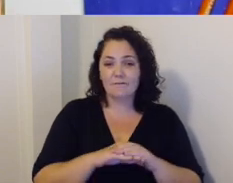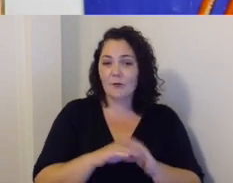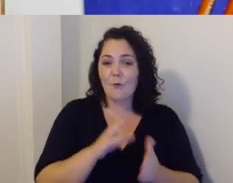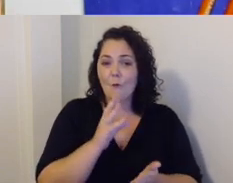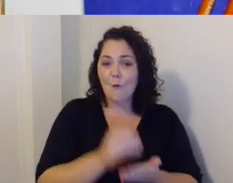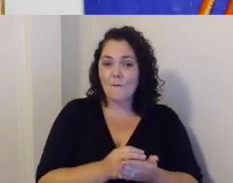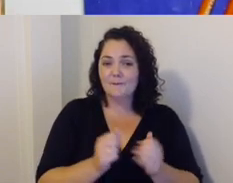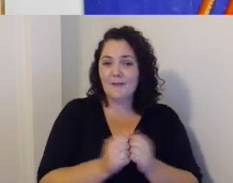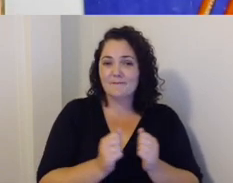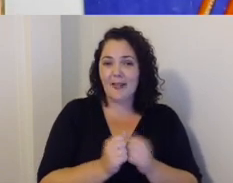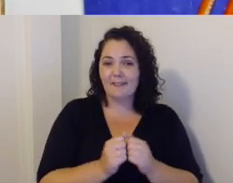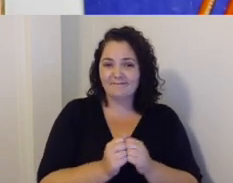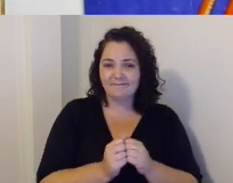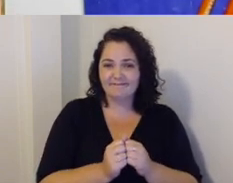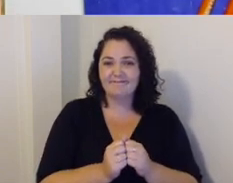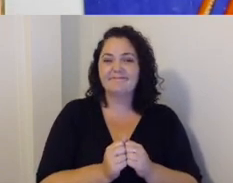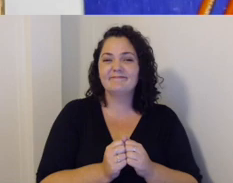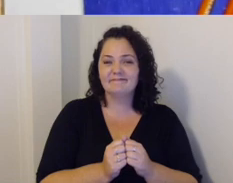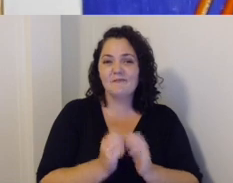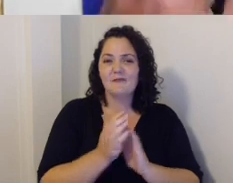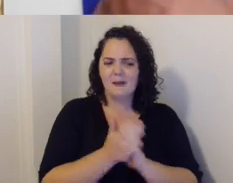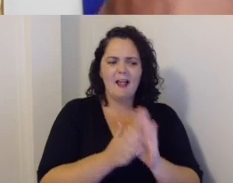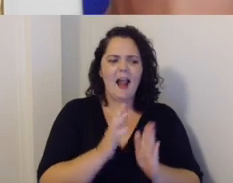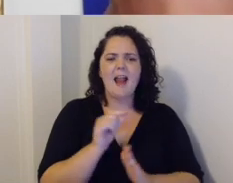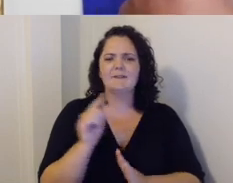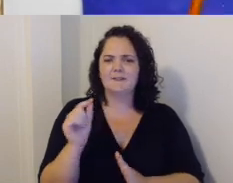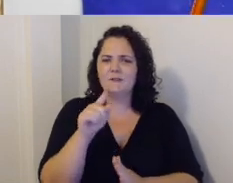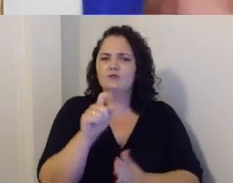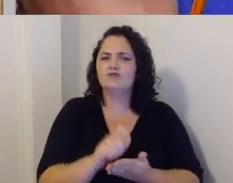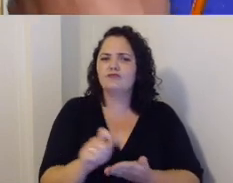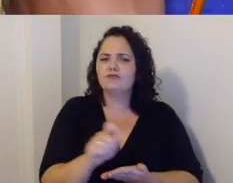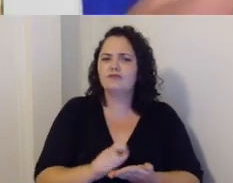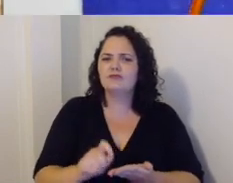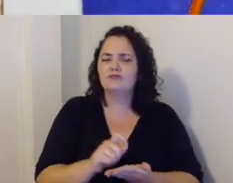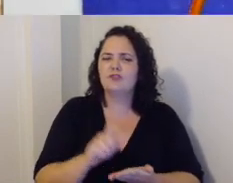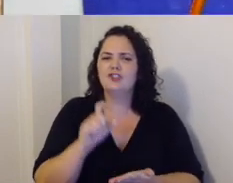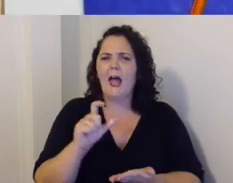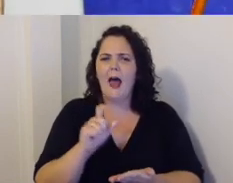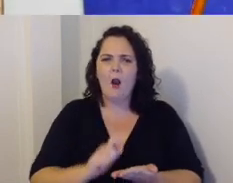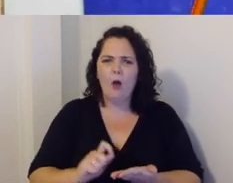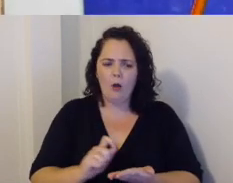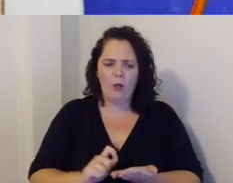your paper, it actually will take away some of the ability of your charcoal or graphite to abrade on